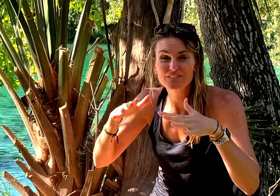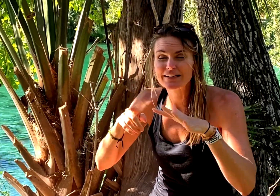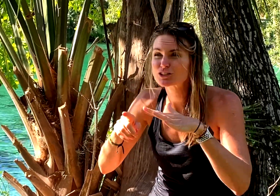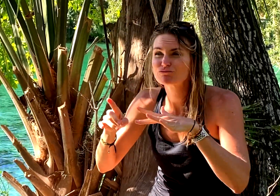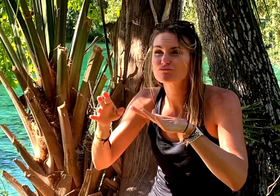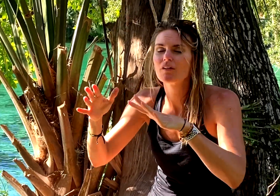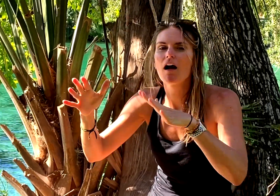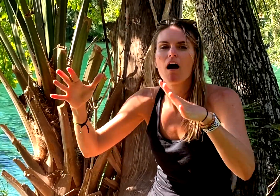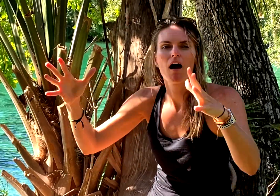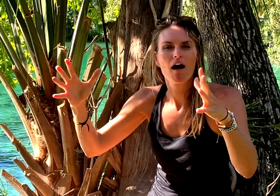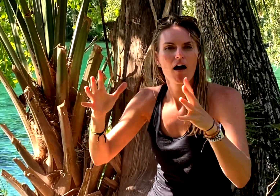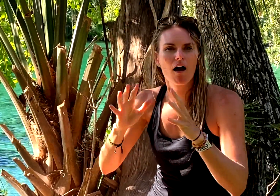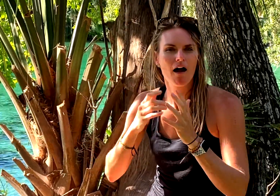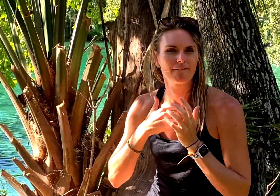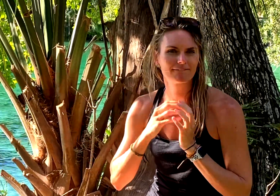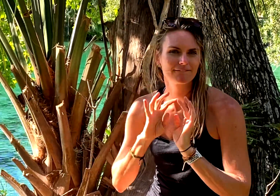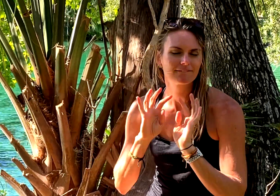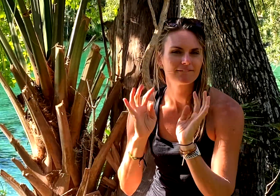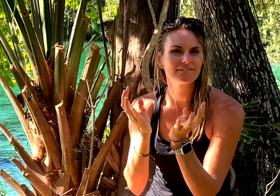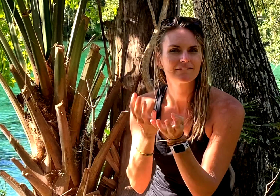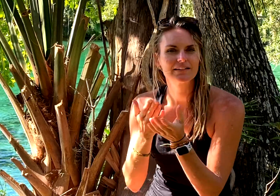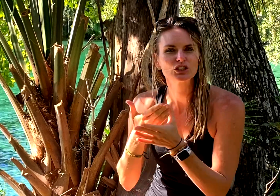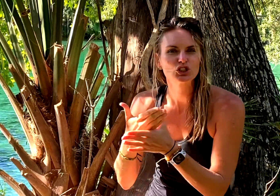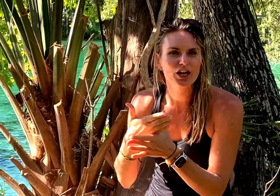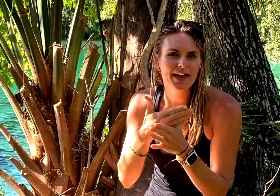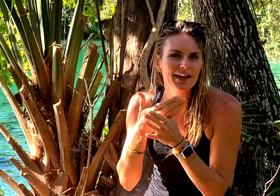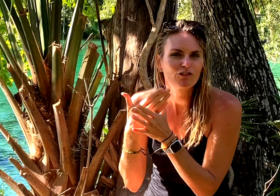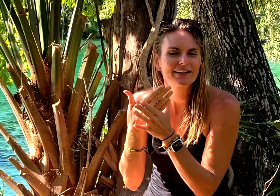to a full day, it really depends on your preference.